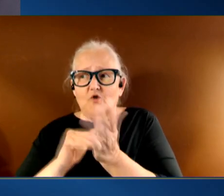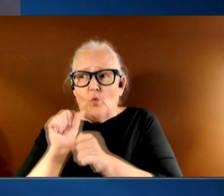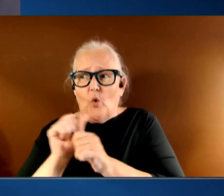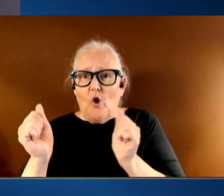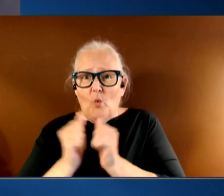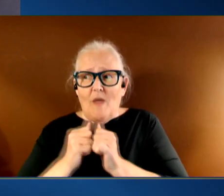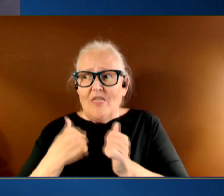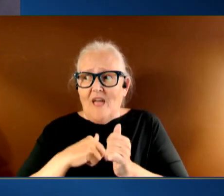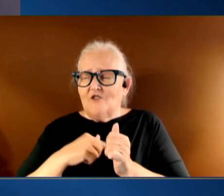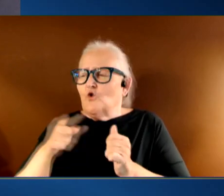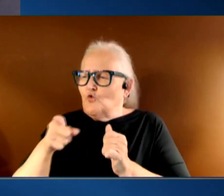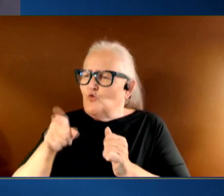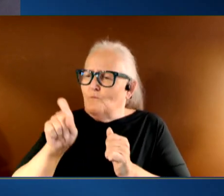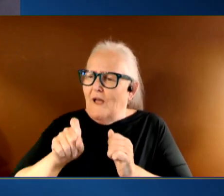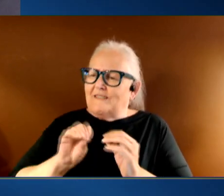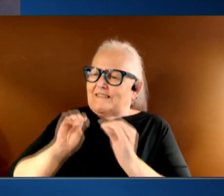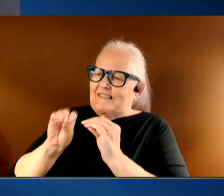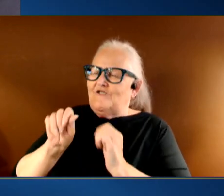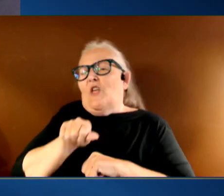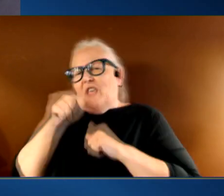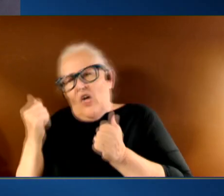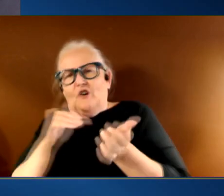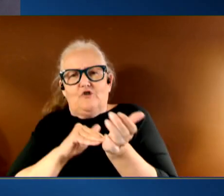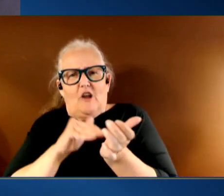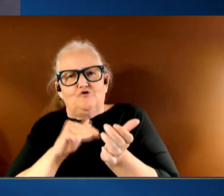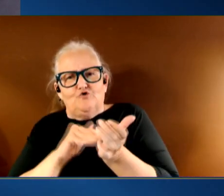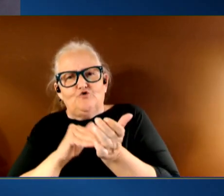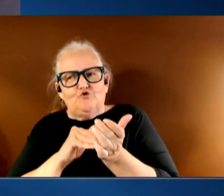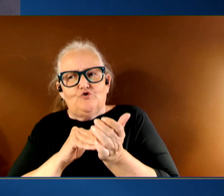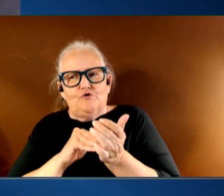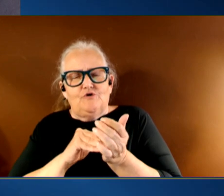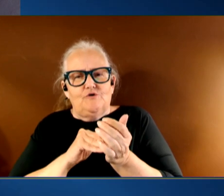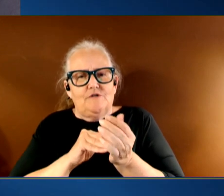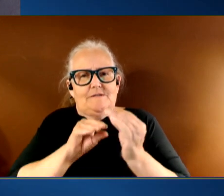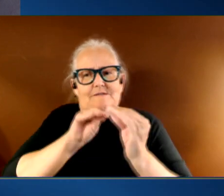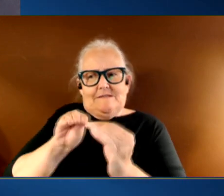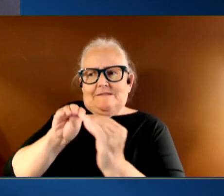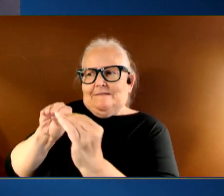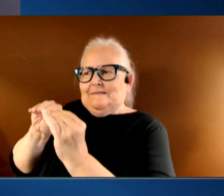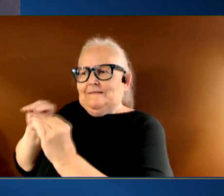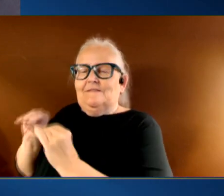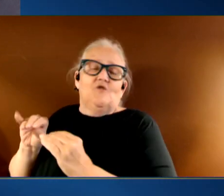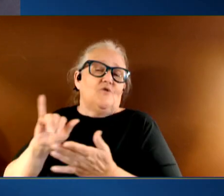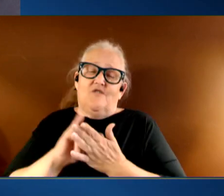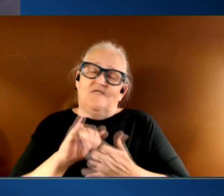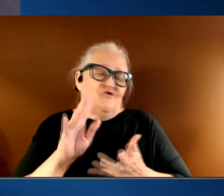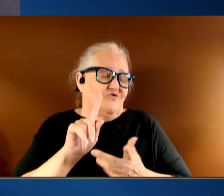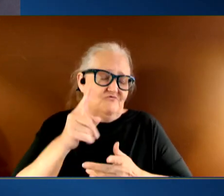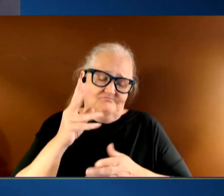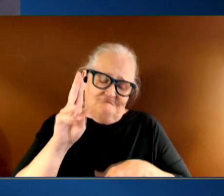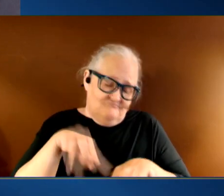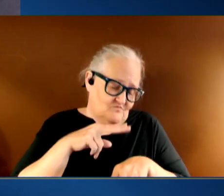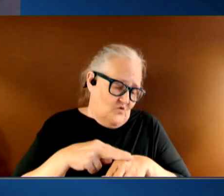physicians. And so, that's just been a part of our organization's internal function. And